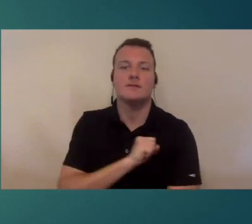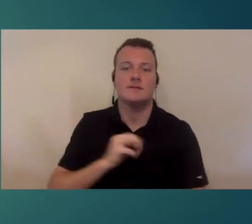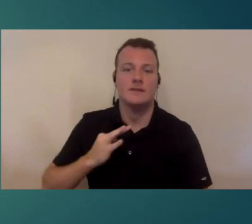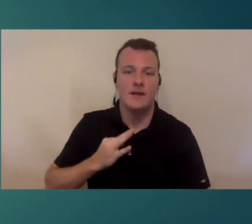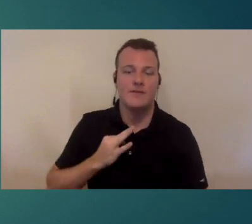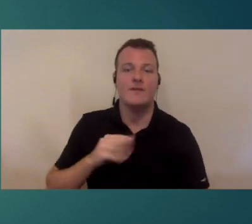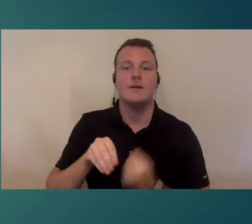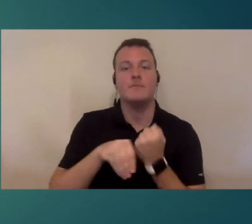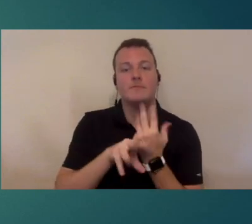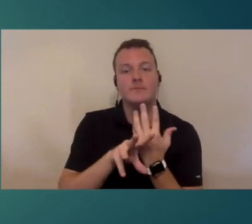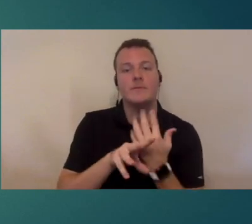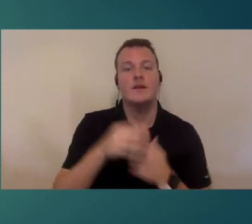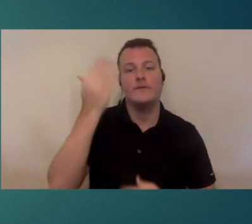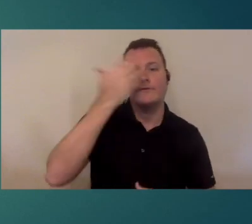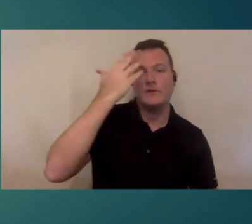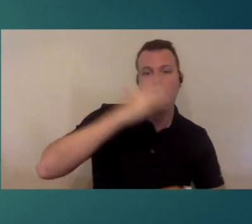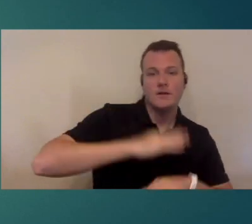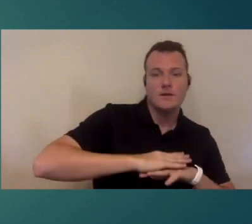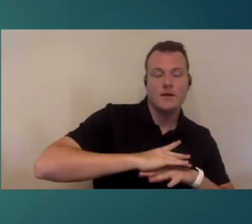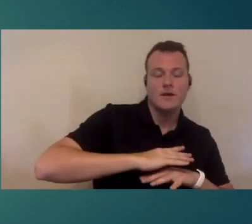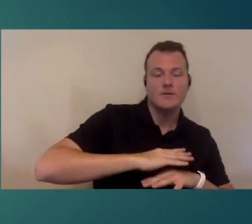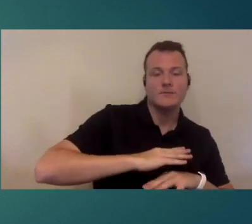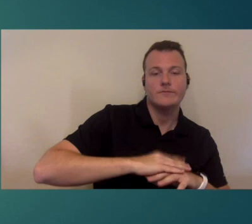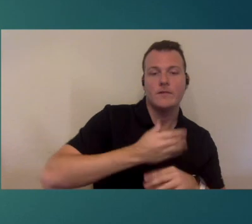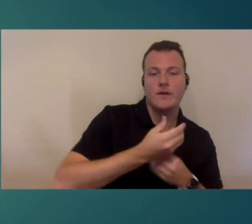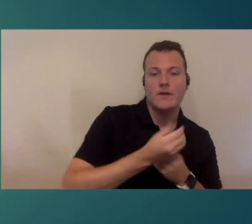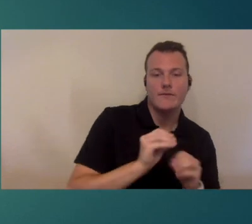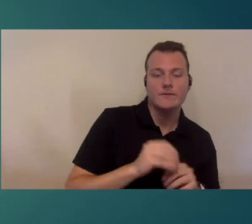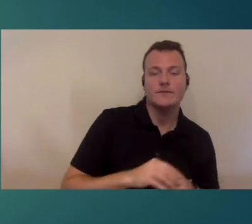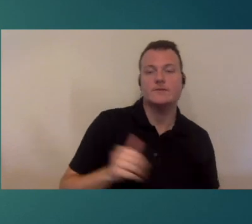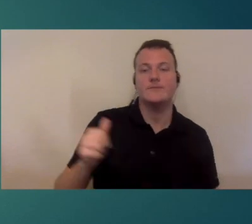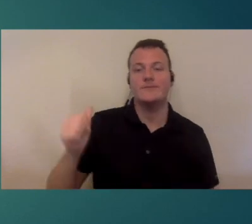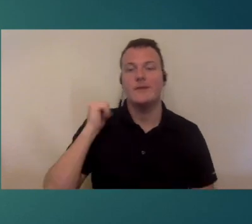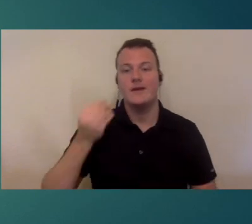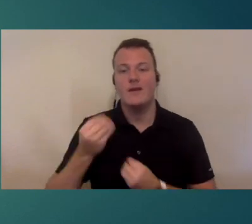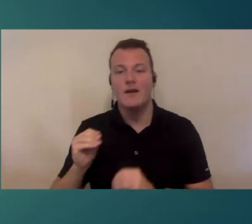you'll go around and meet our front office, our back office, our externs, our